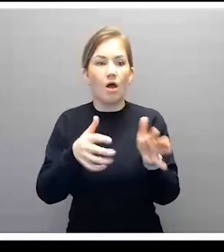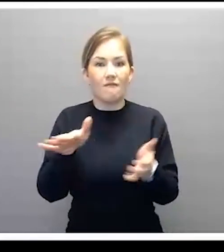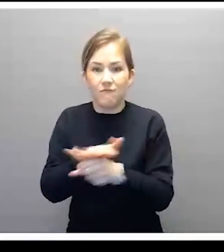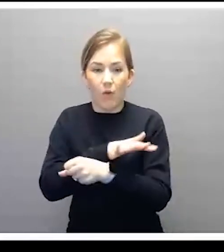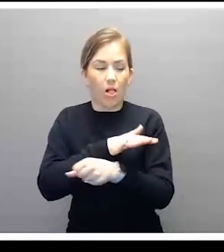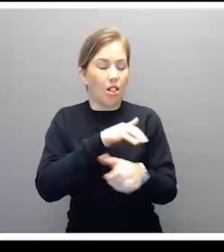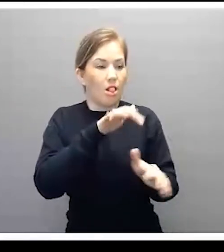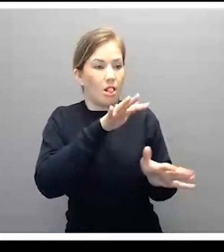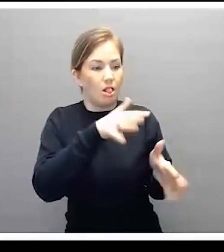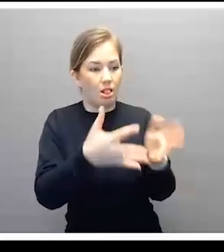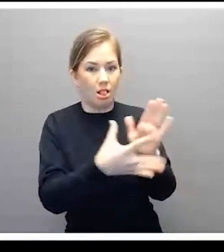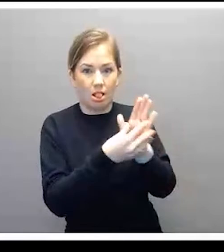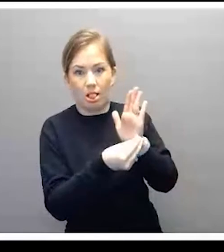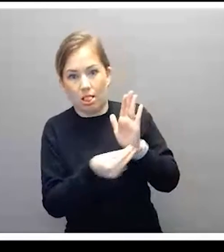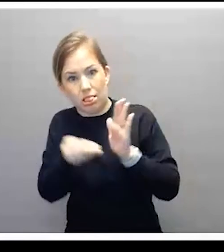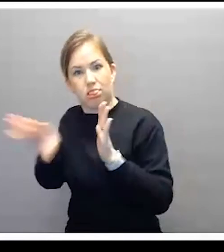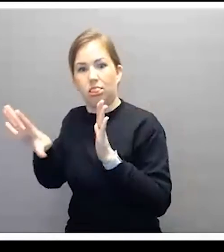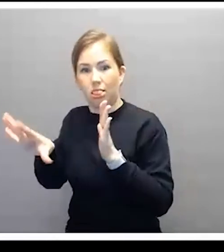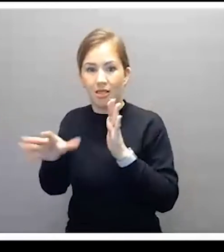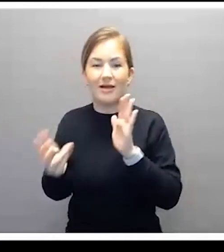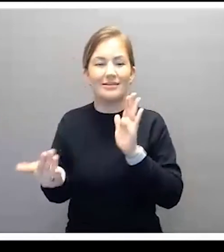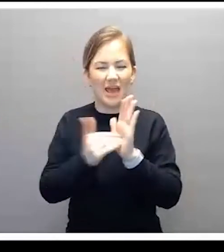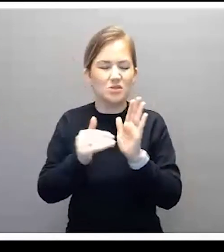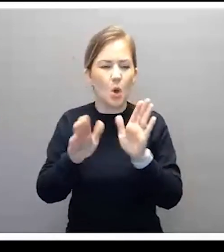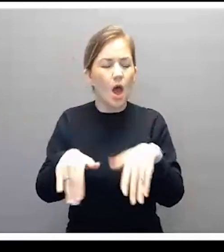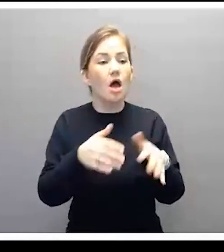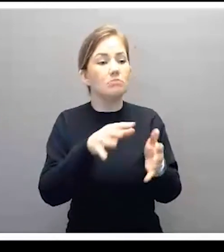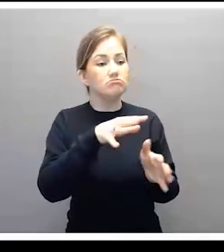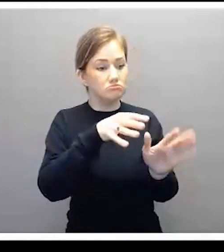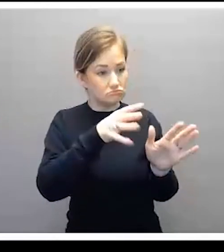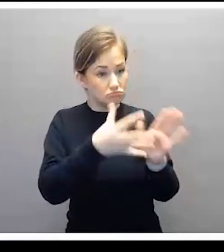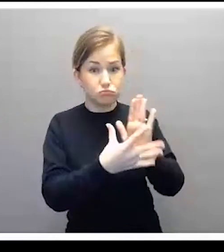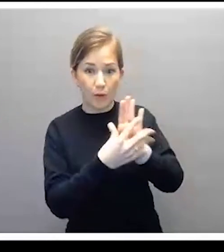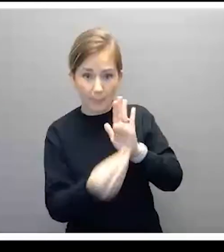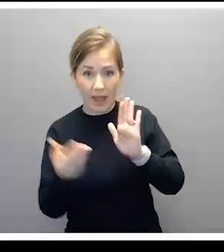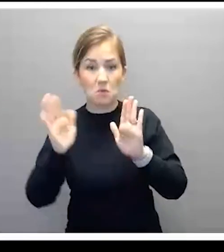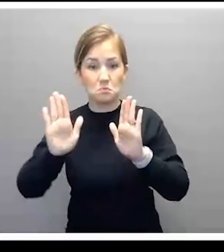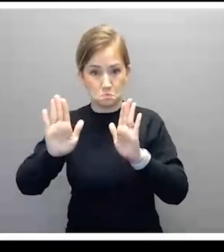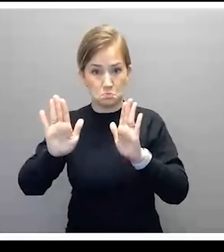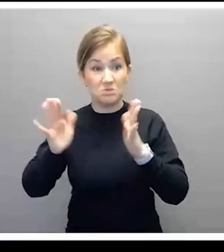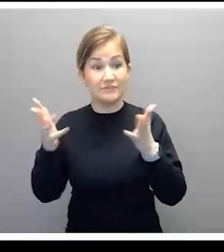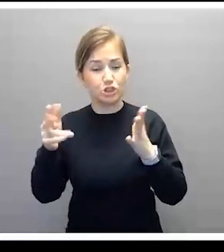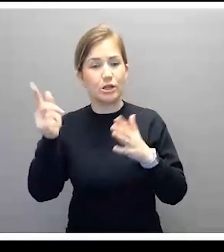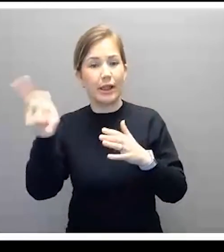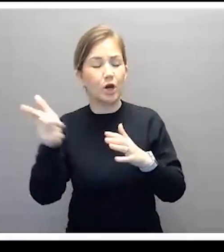We don't re-replicate a big file over. And so one, there's just an efficiency component.